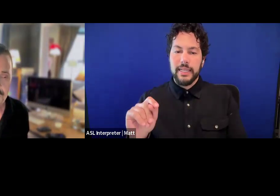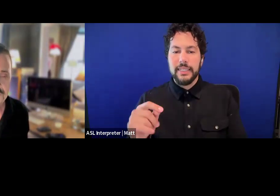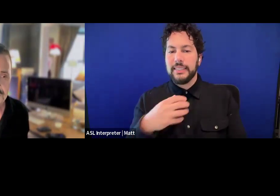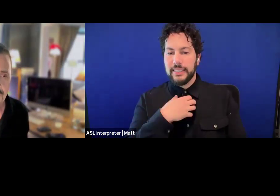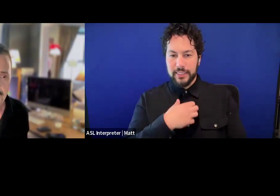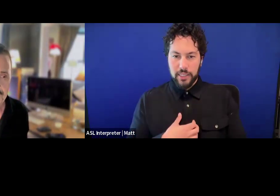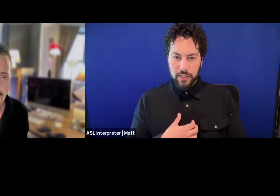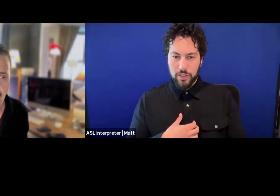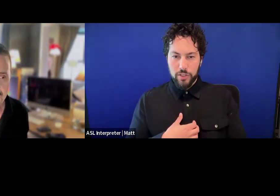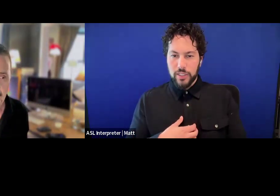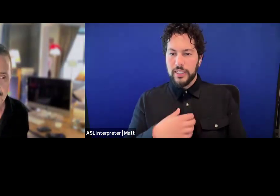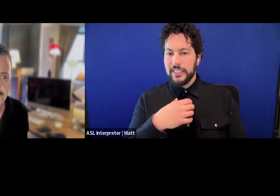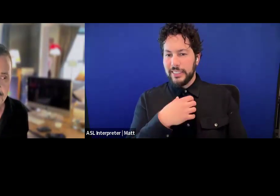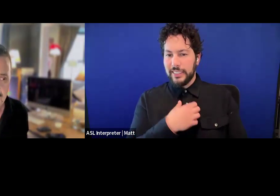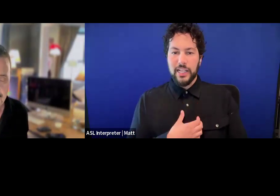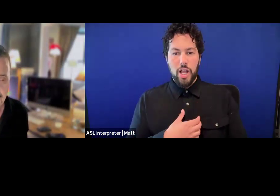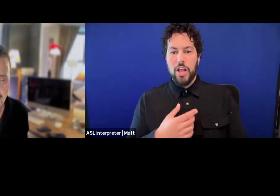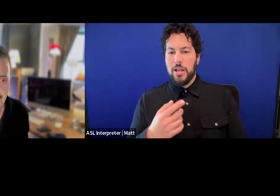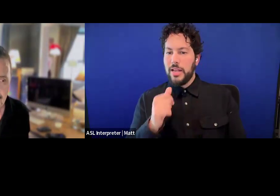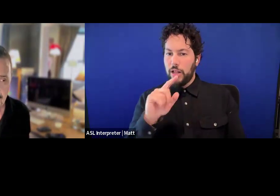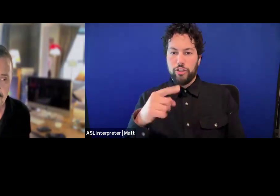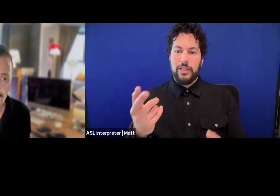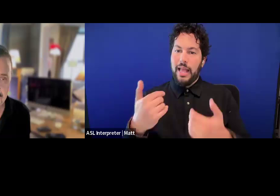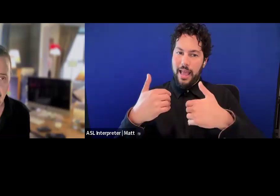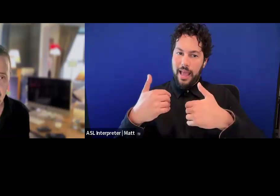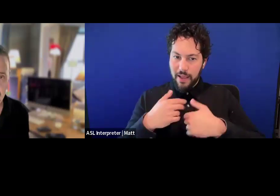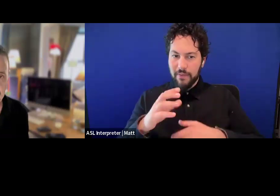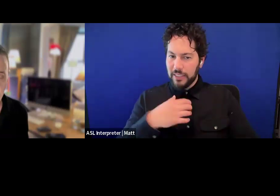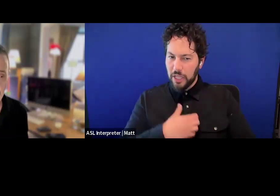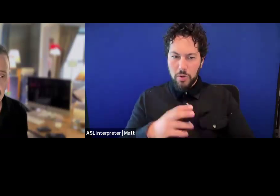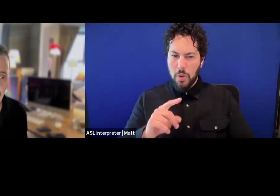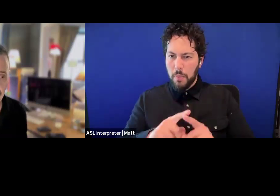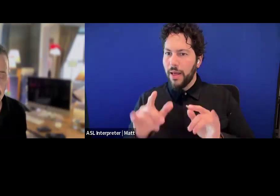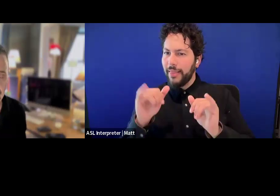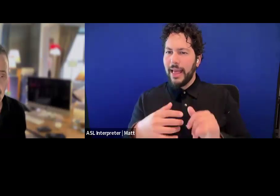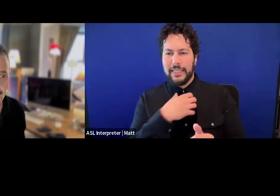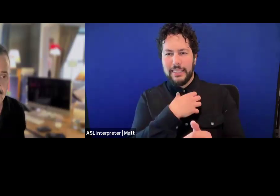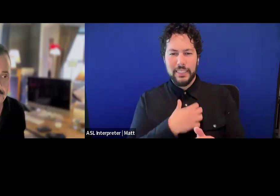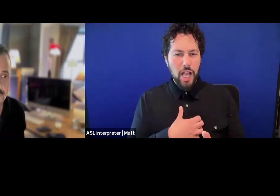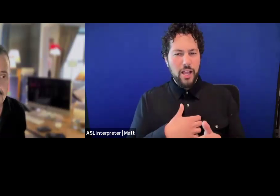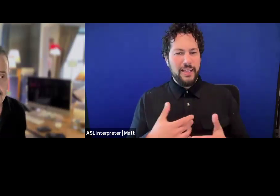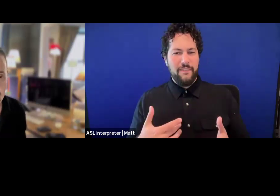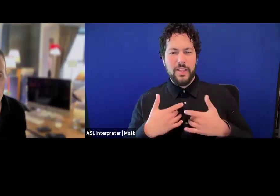moves circulates across bodies and spaces. felt as atmosphere rather than identity.